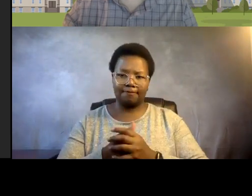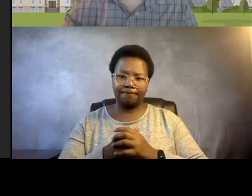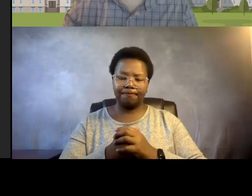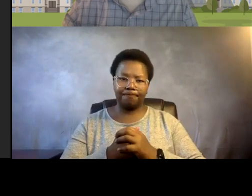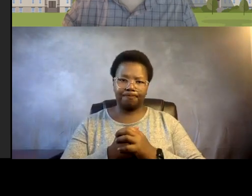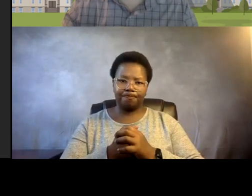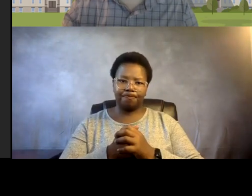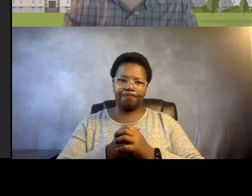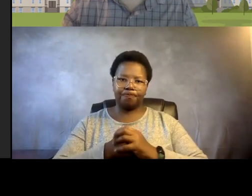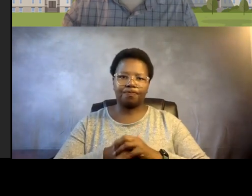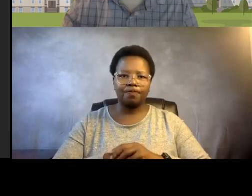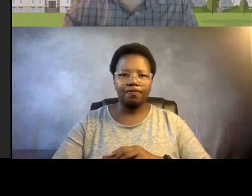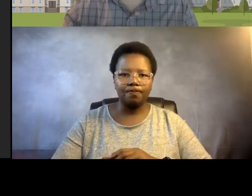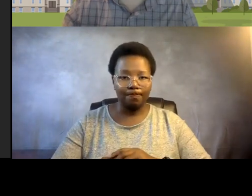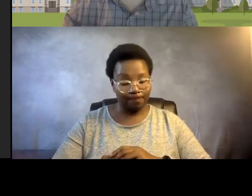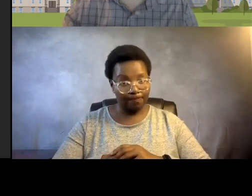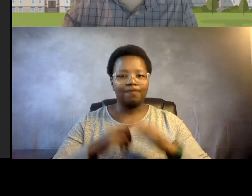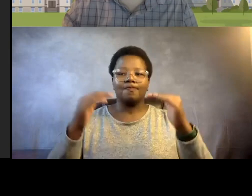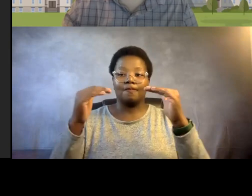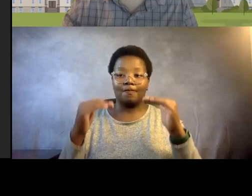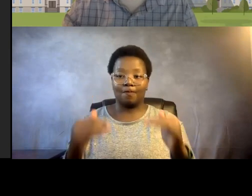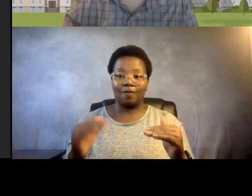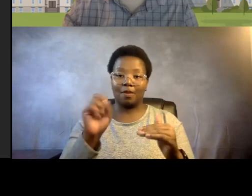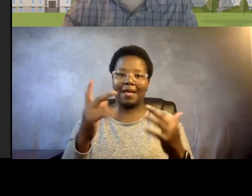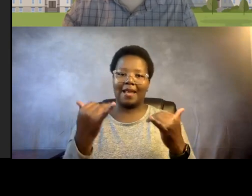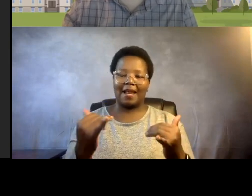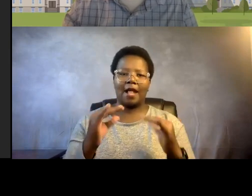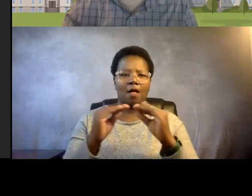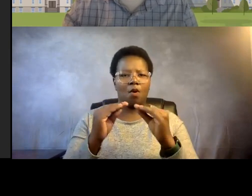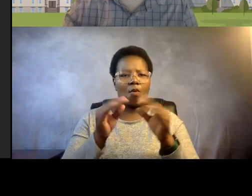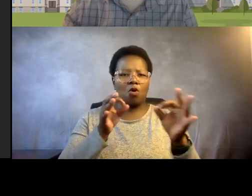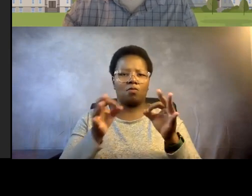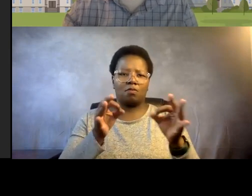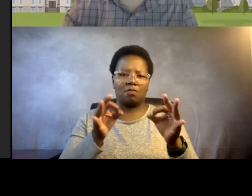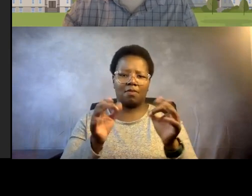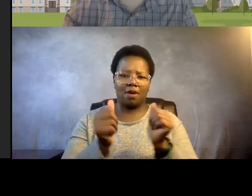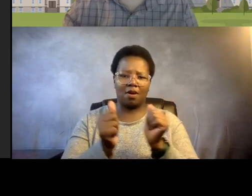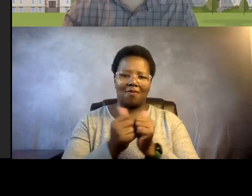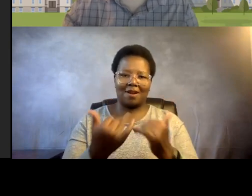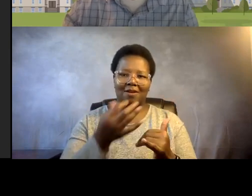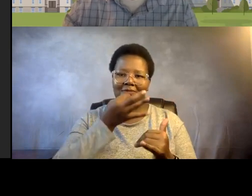[Jared]: Okay, all right, a couple other little odds and ends here as we get towards the end. Zooming the